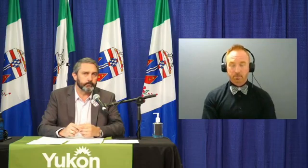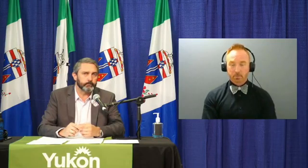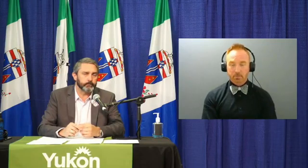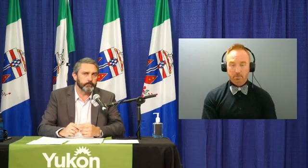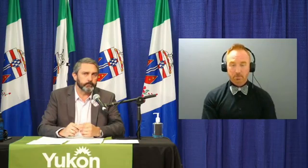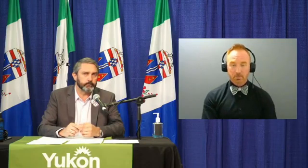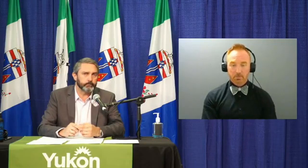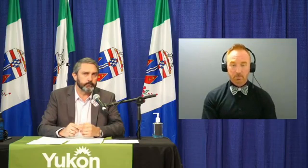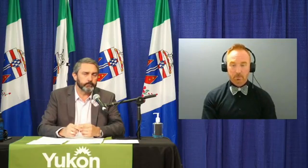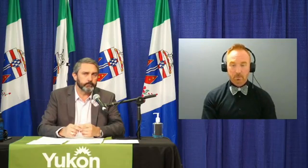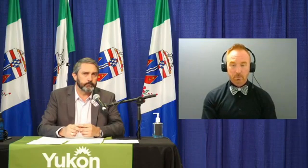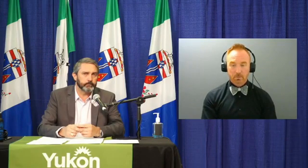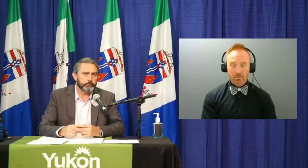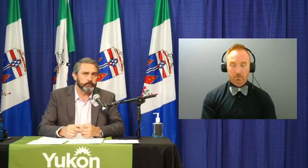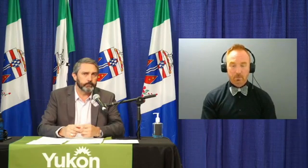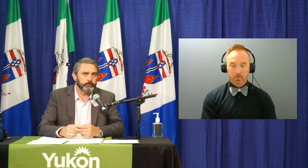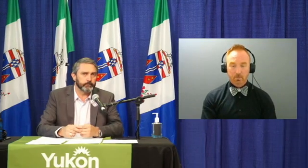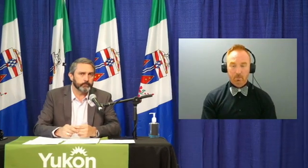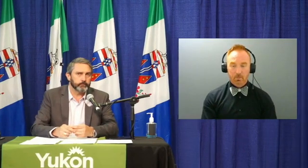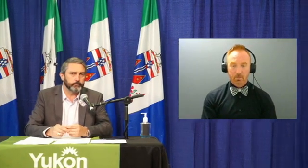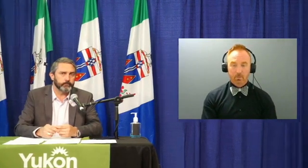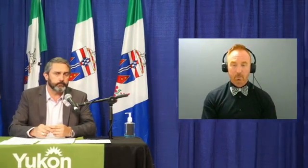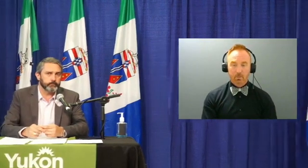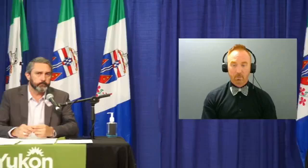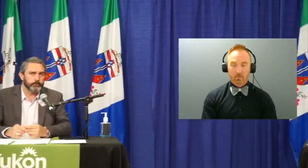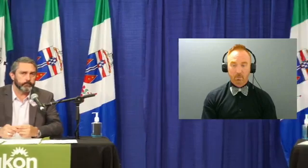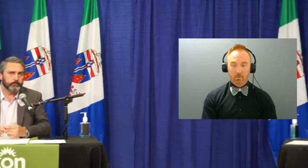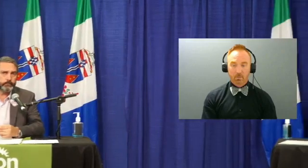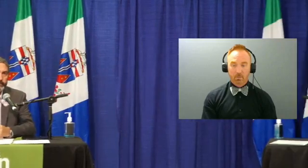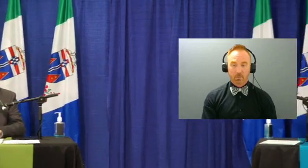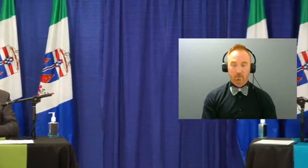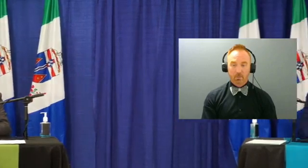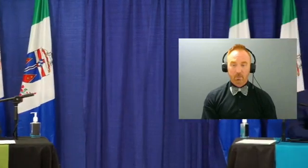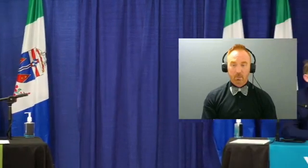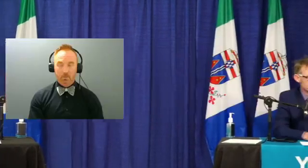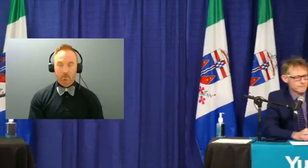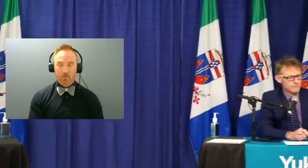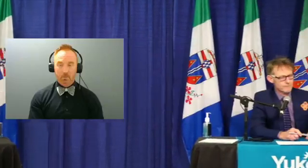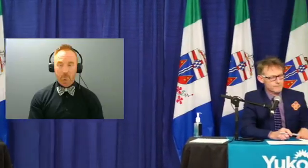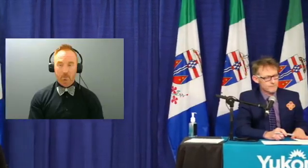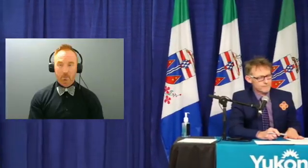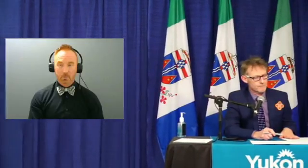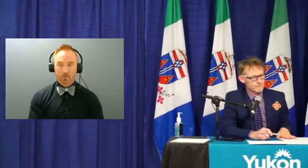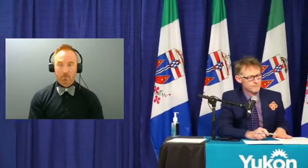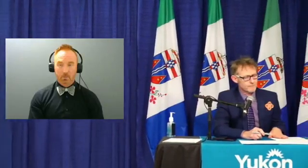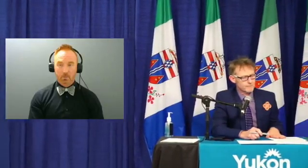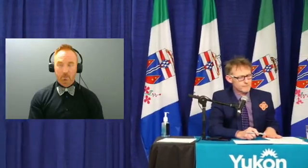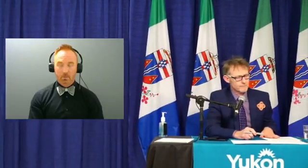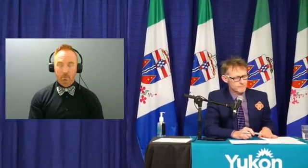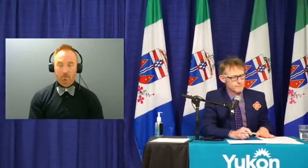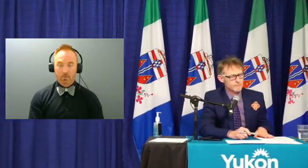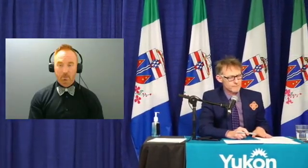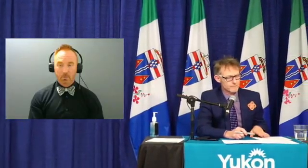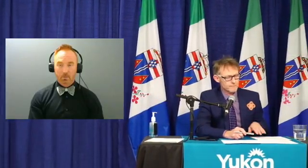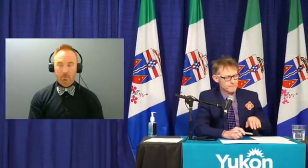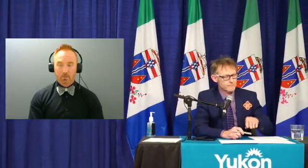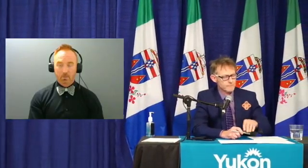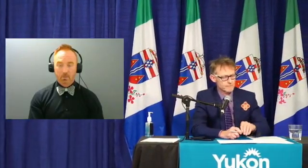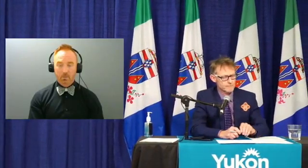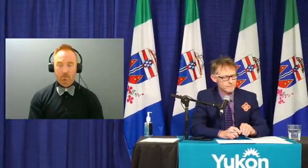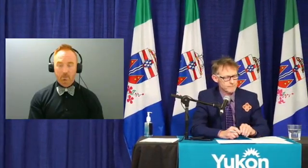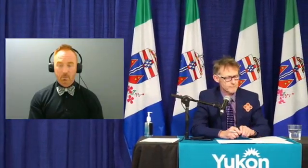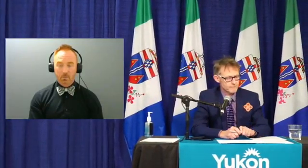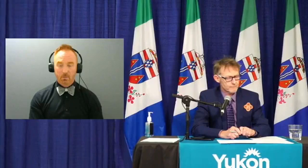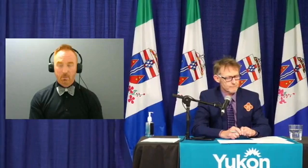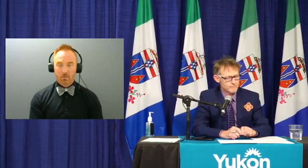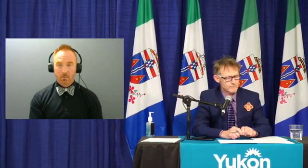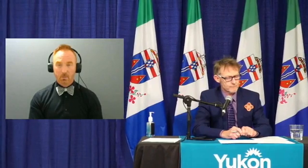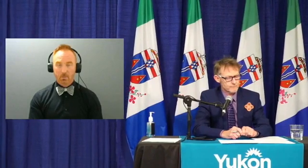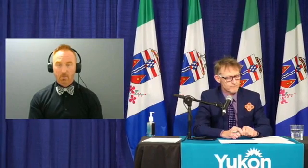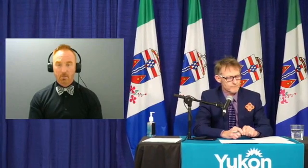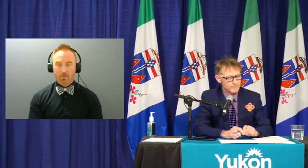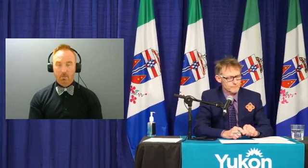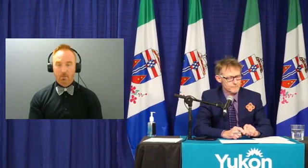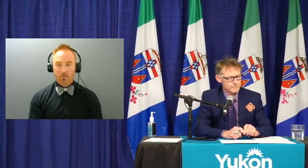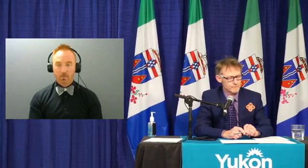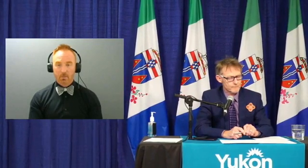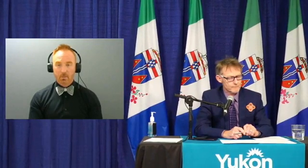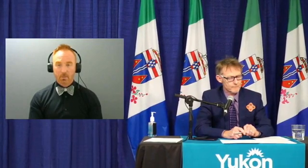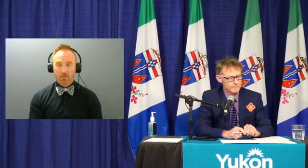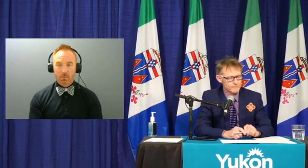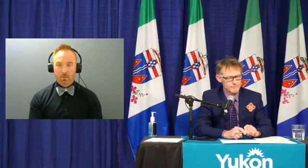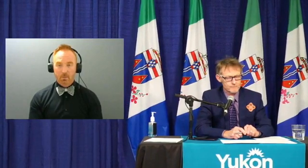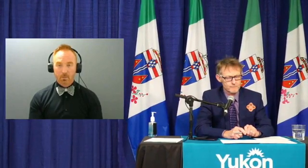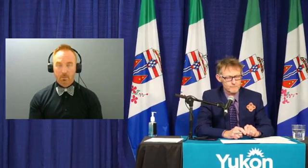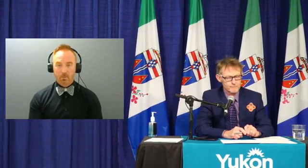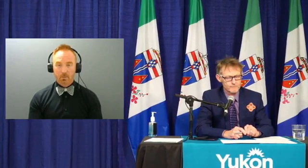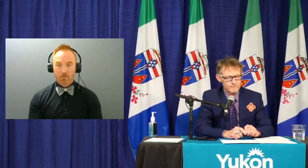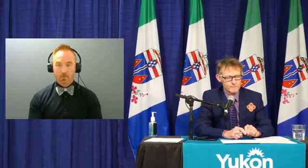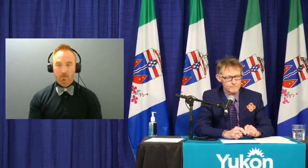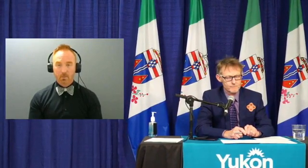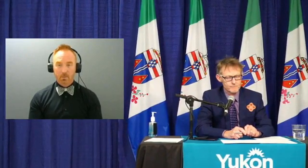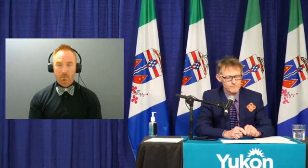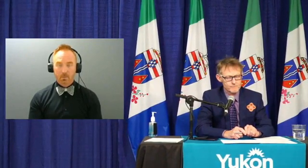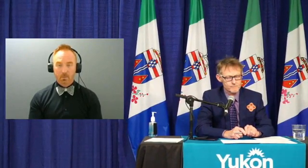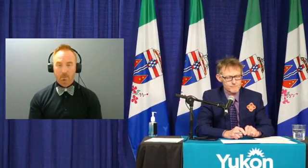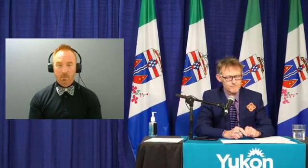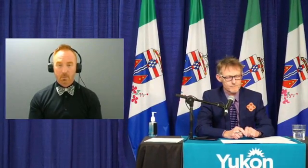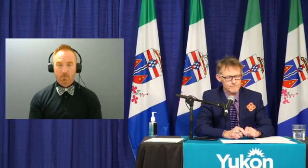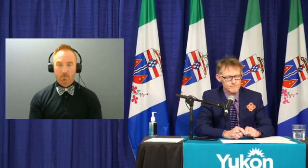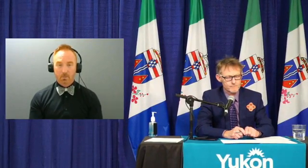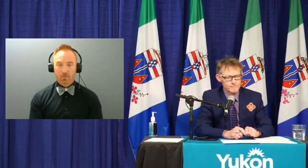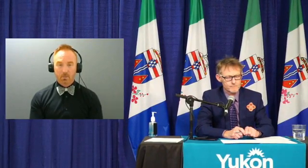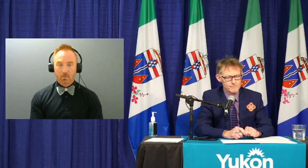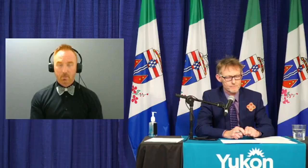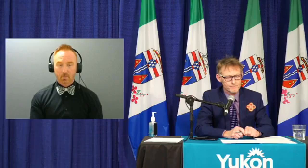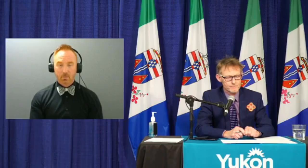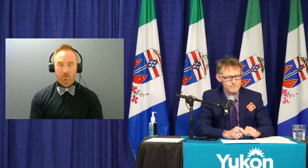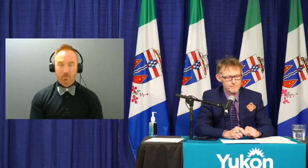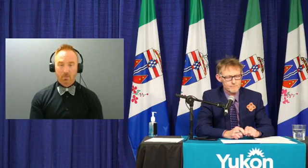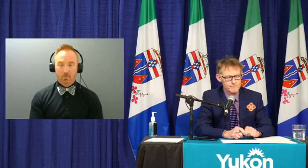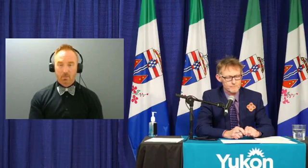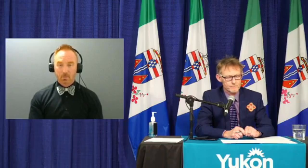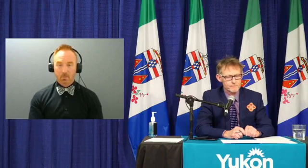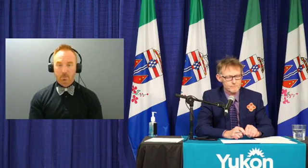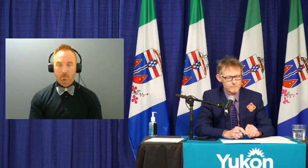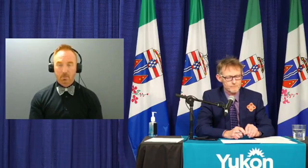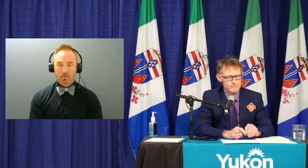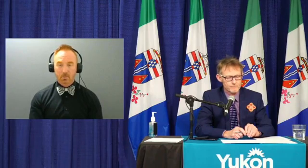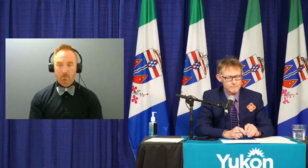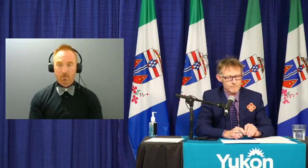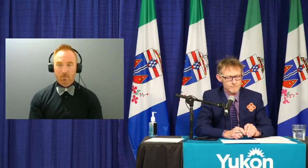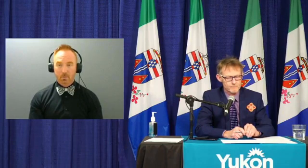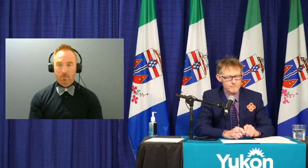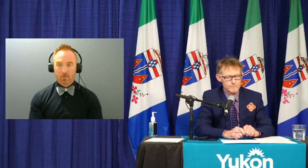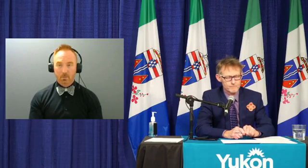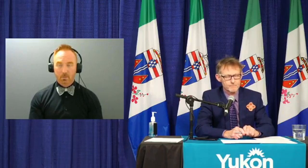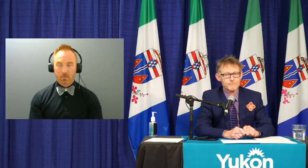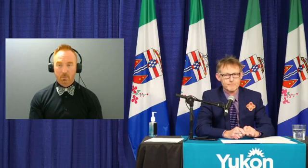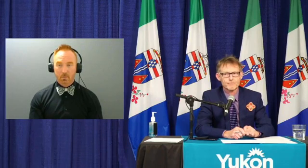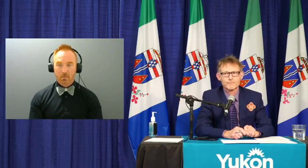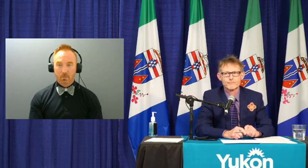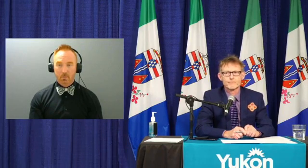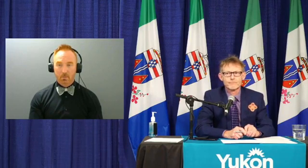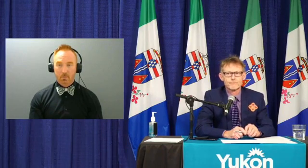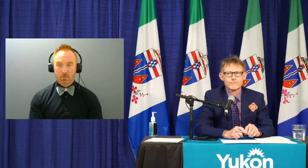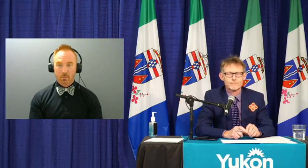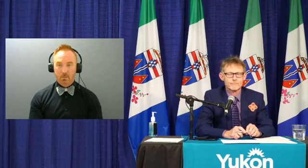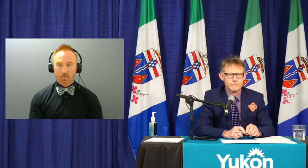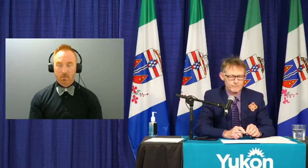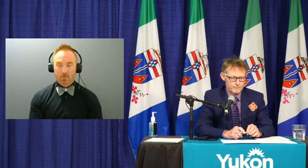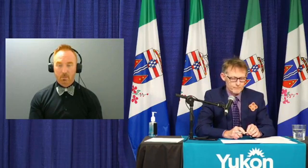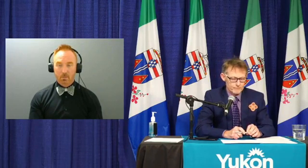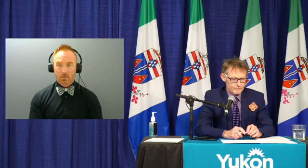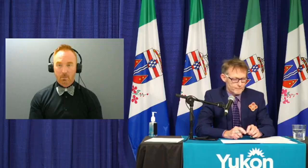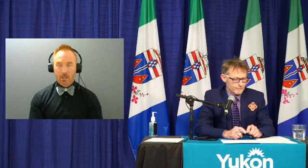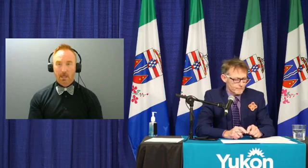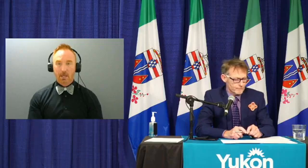[ Speaking French ]